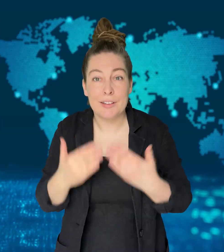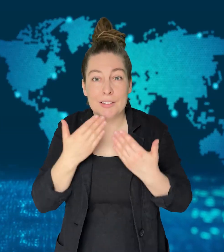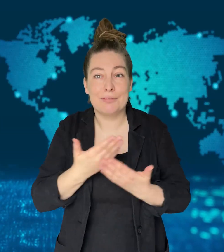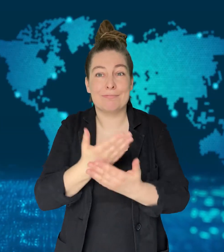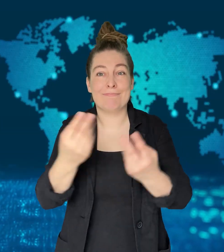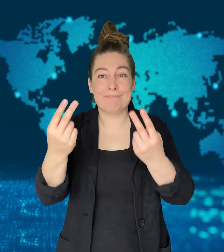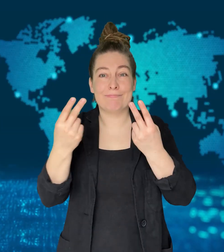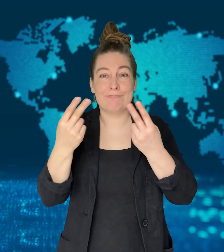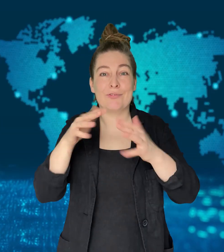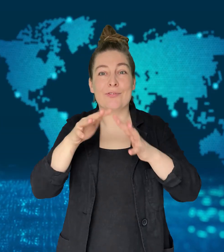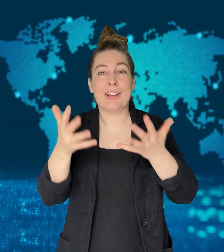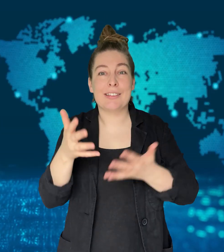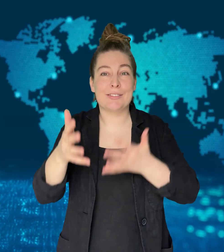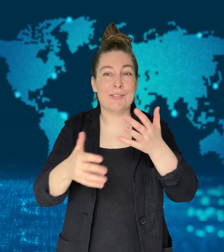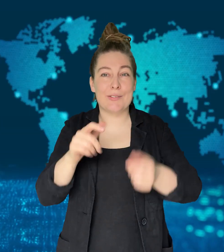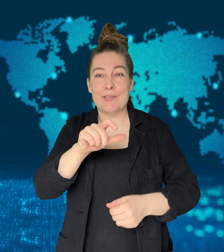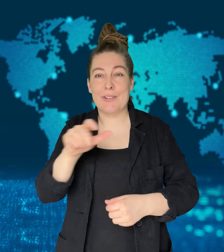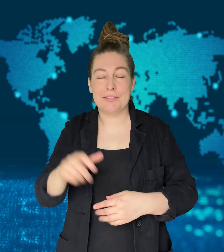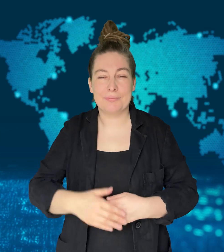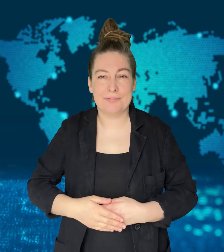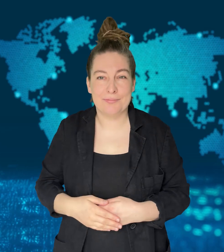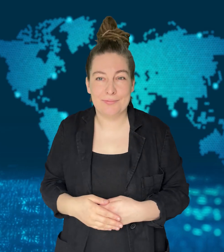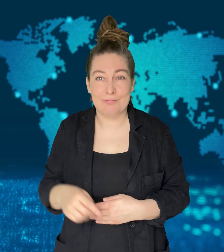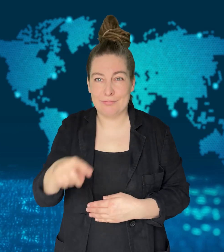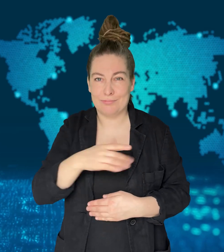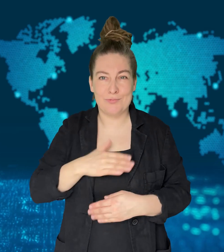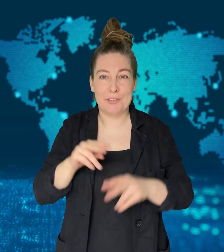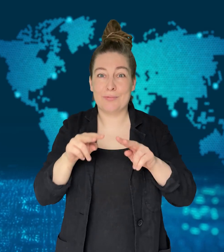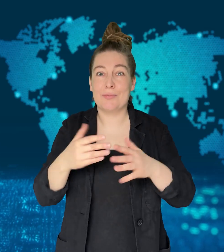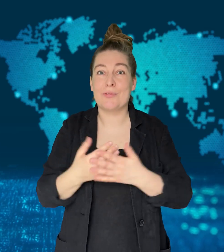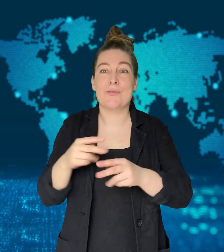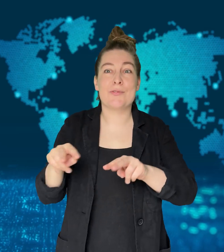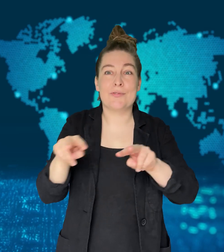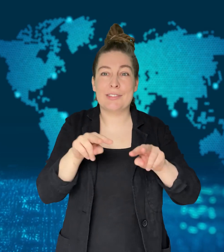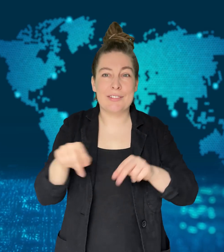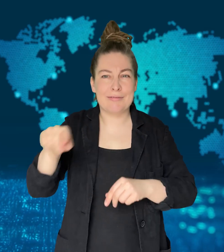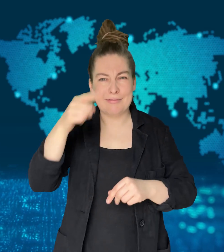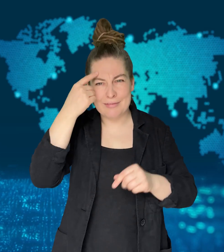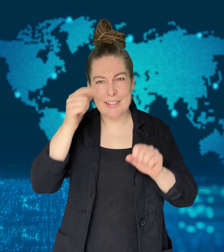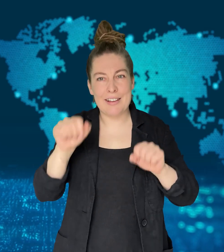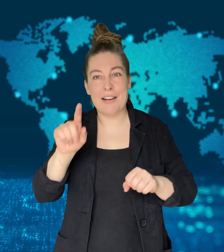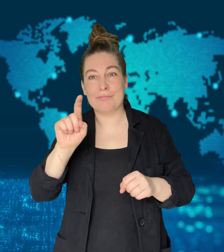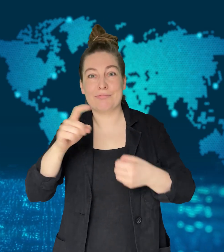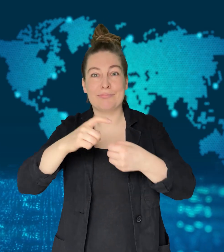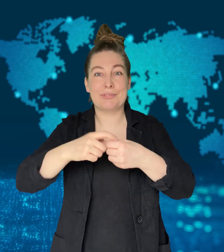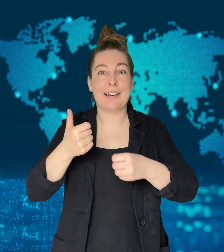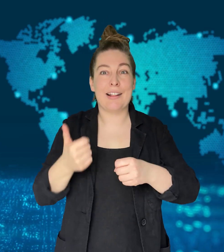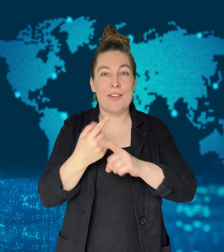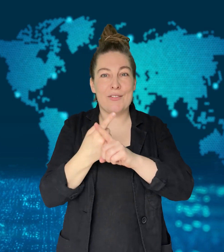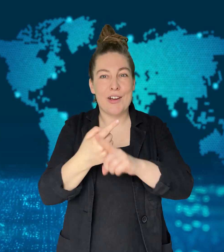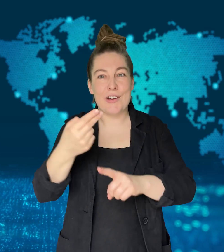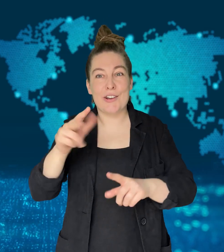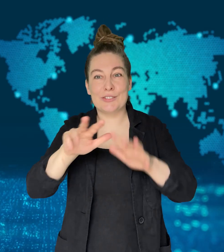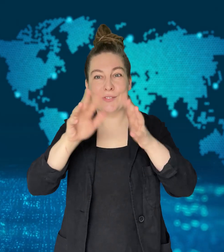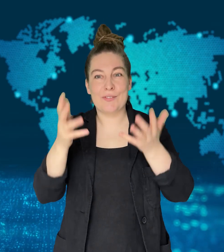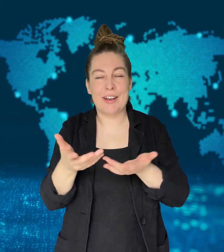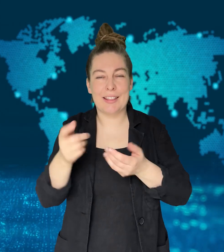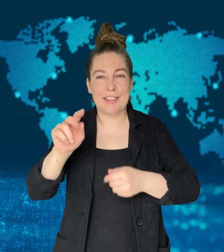Thank you for watching WorldSign Week. Don't forget to subscribe, like, and follow H3 World TV to get new video updates!